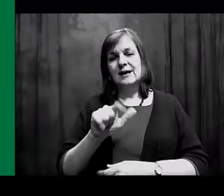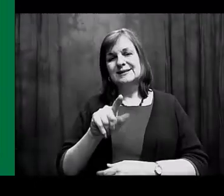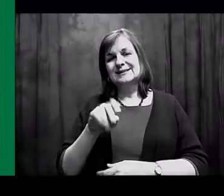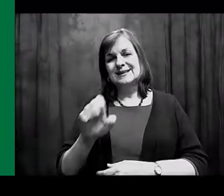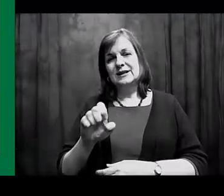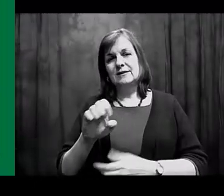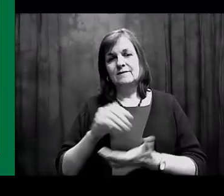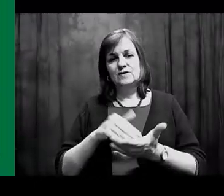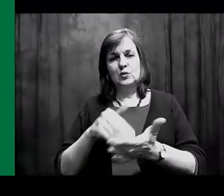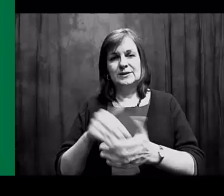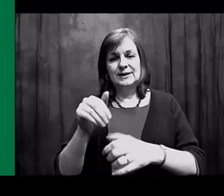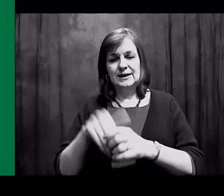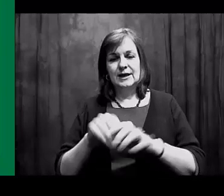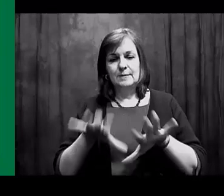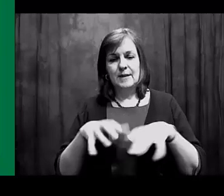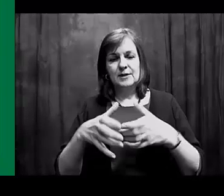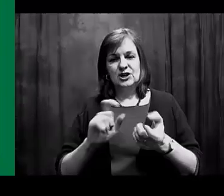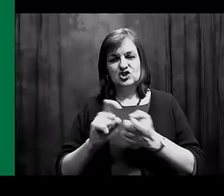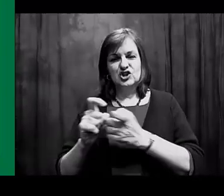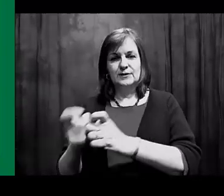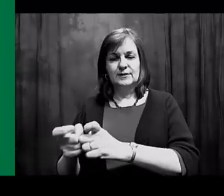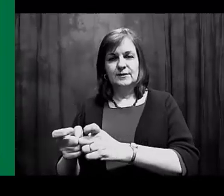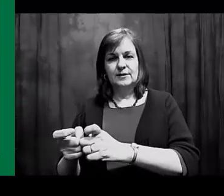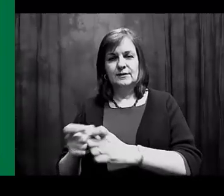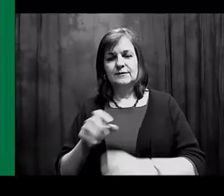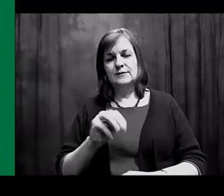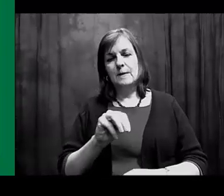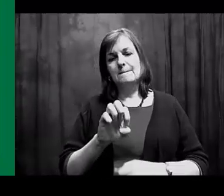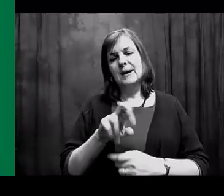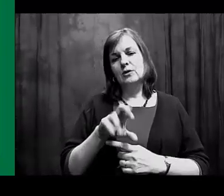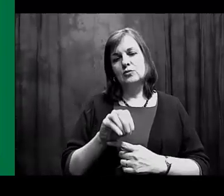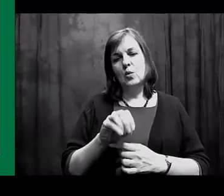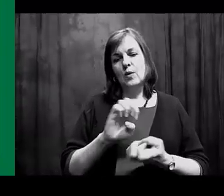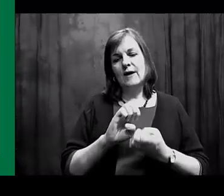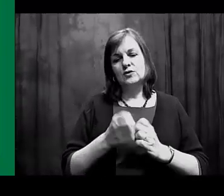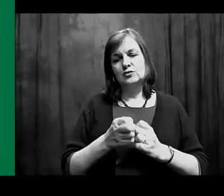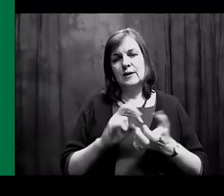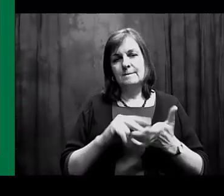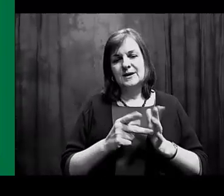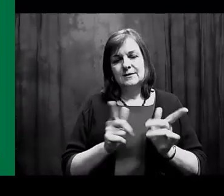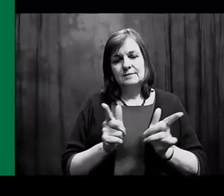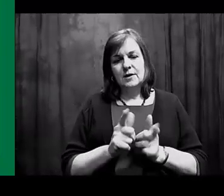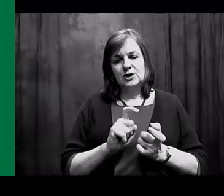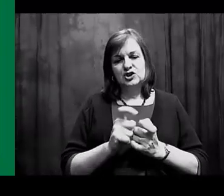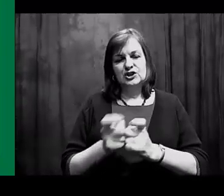in the population so microevolution is the change